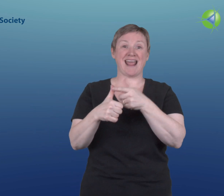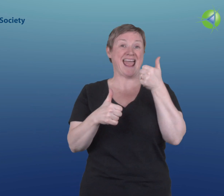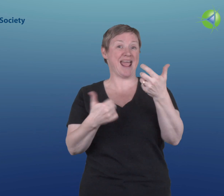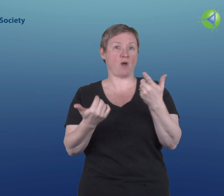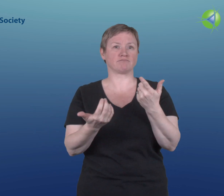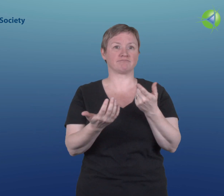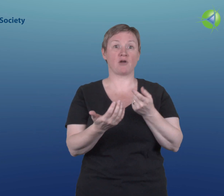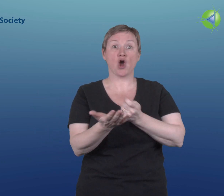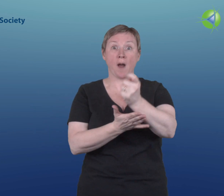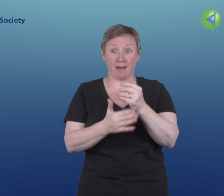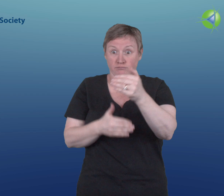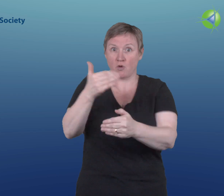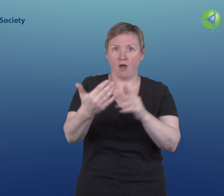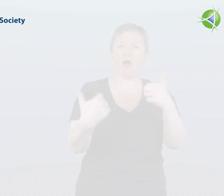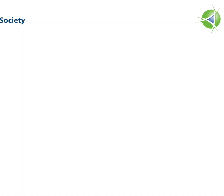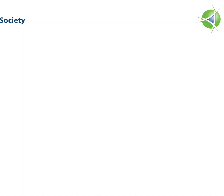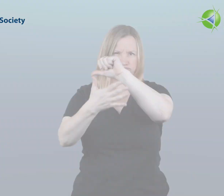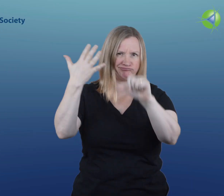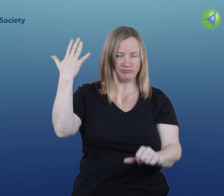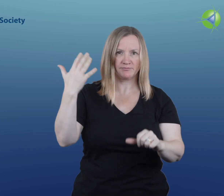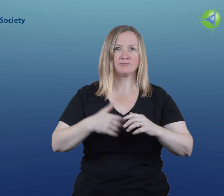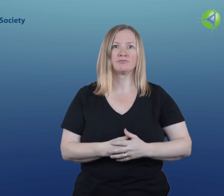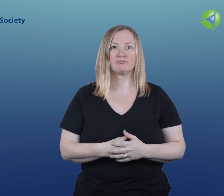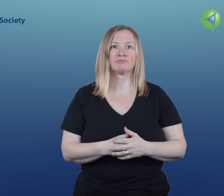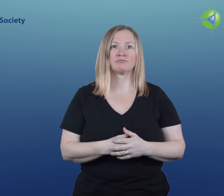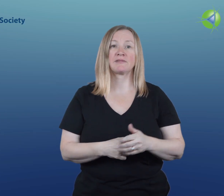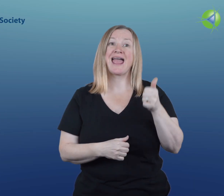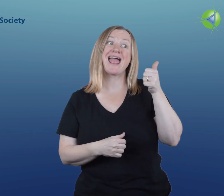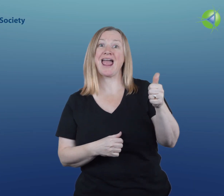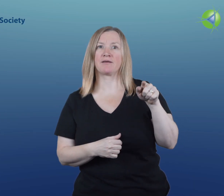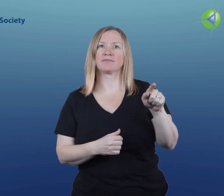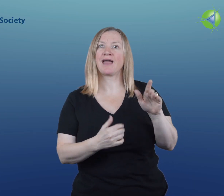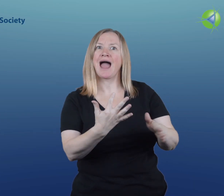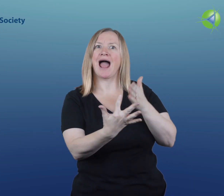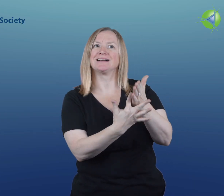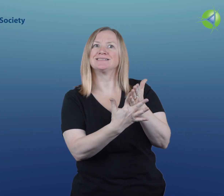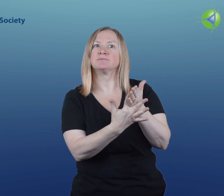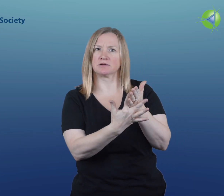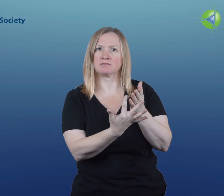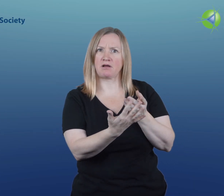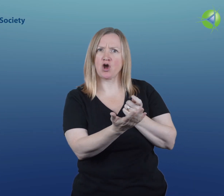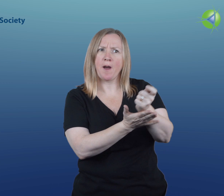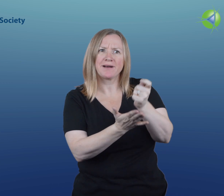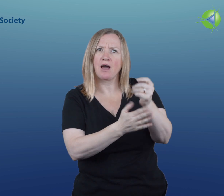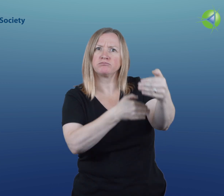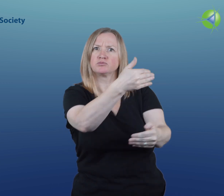Accessible complaints procedure